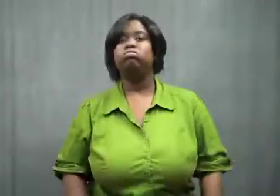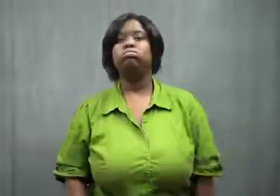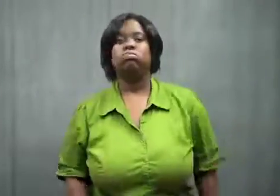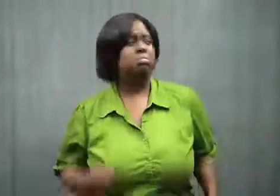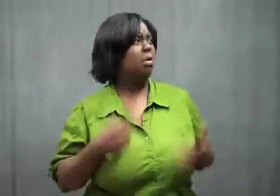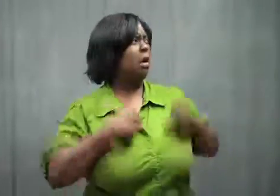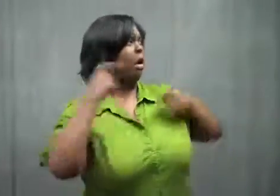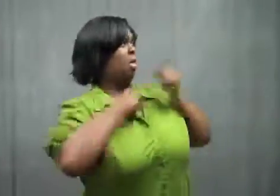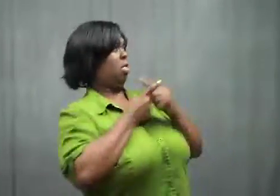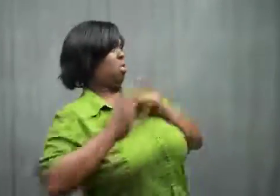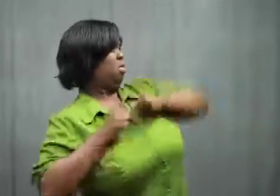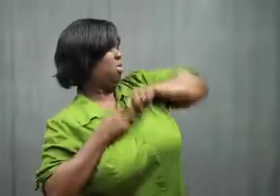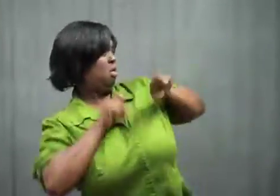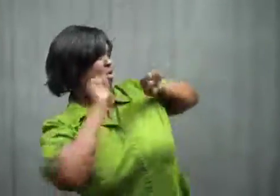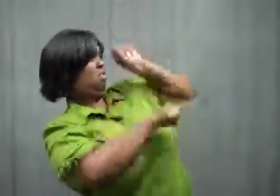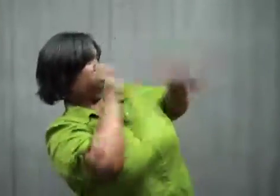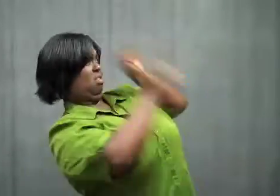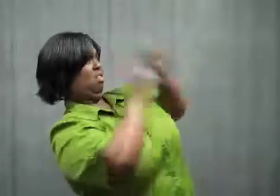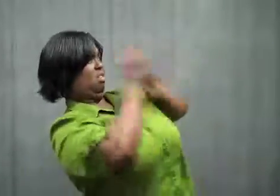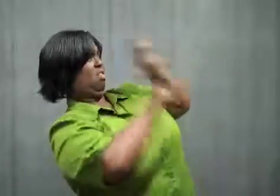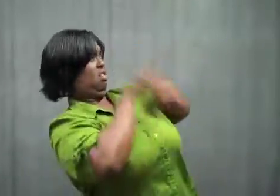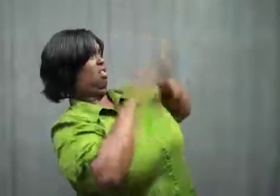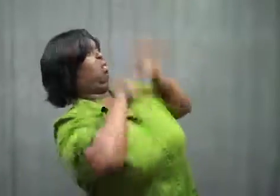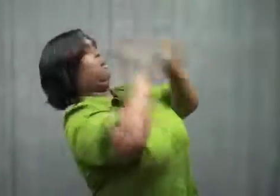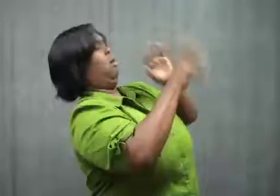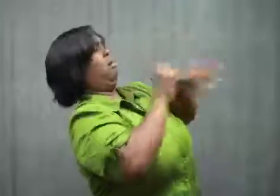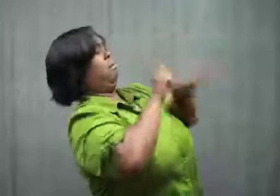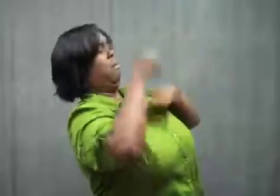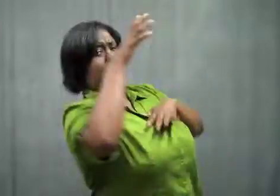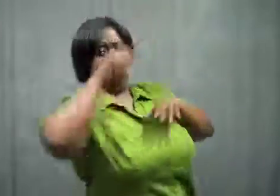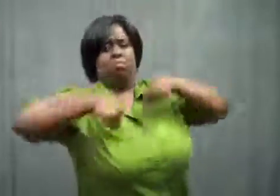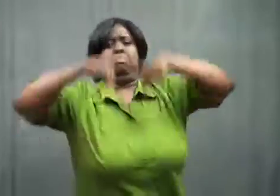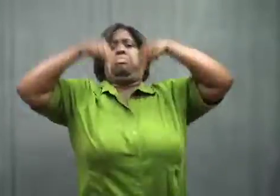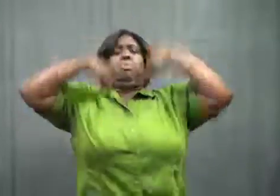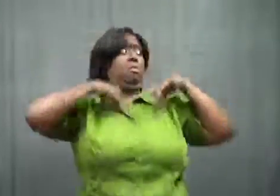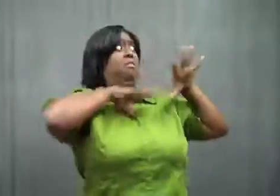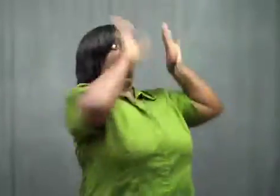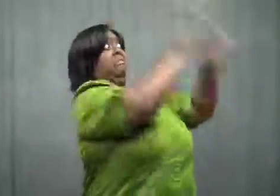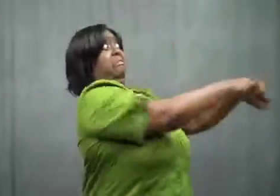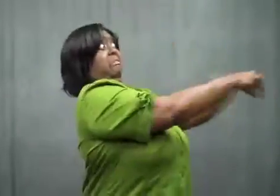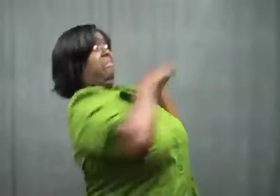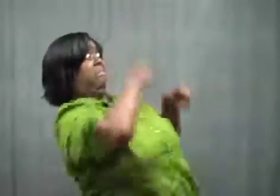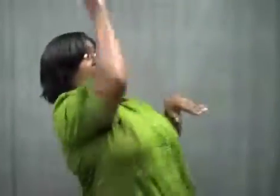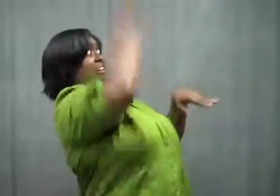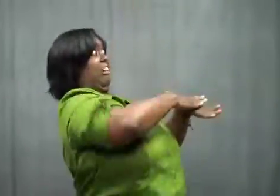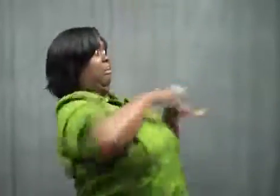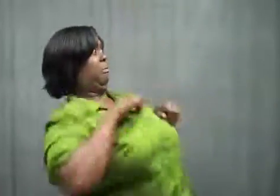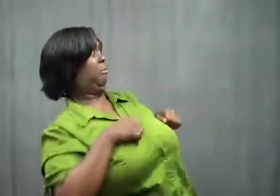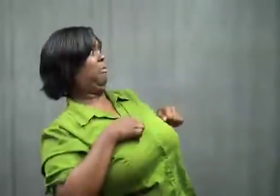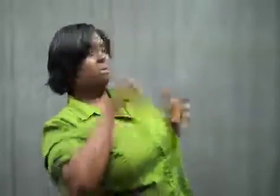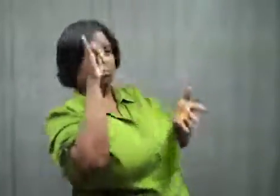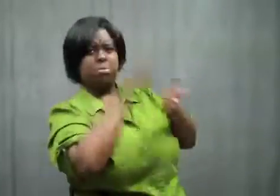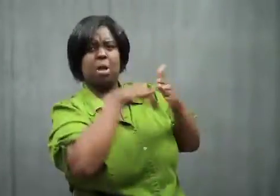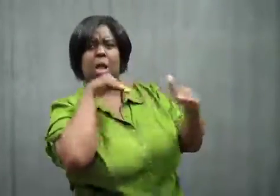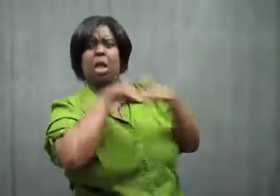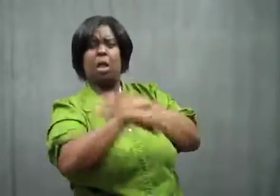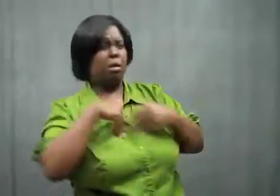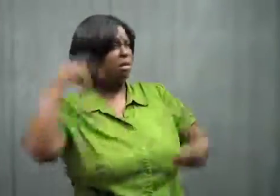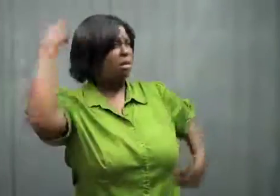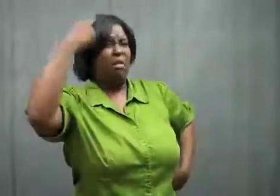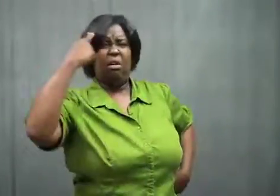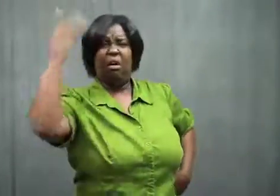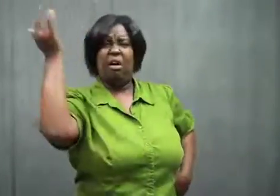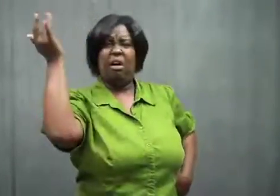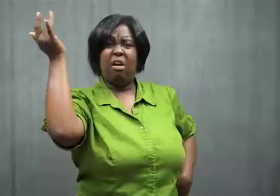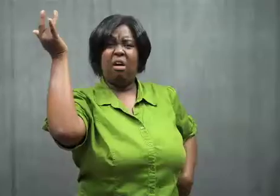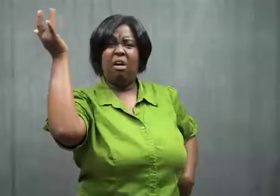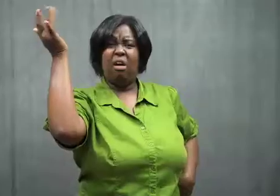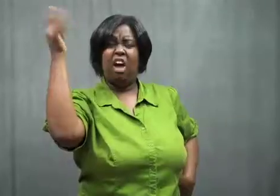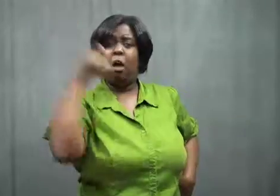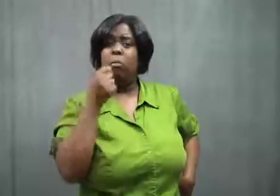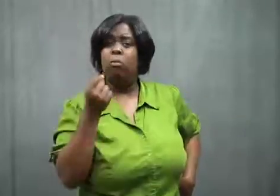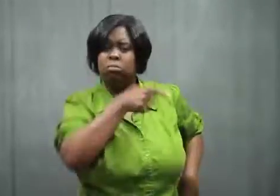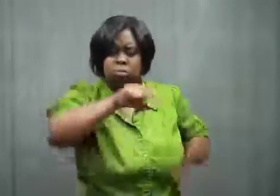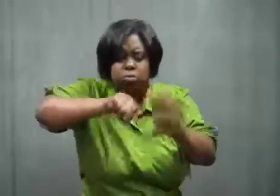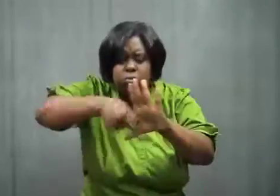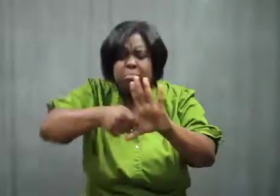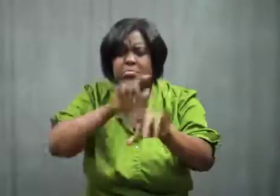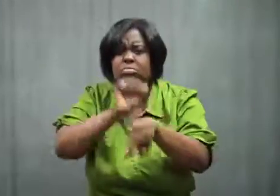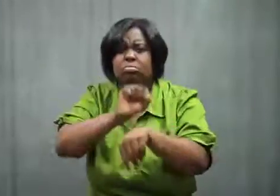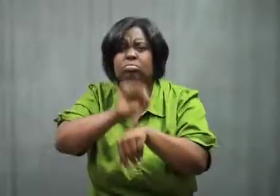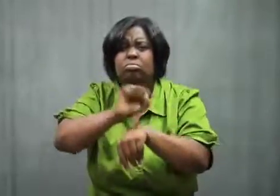I fought this man off with my feet, he backed up.